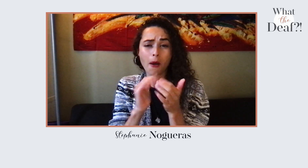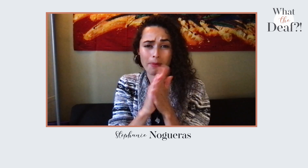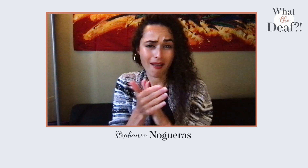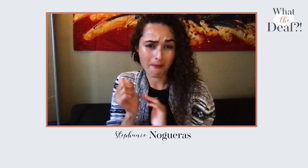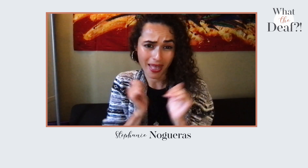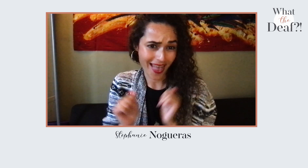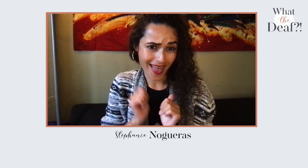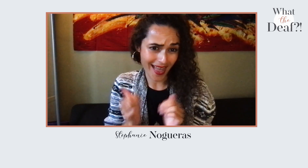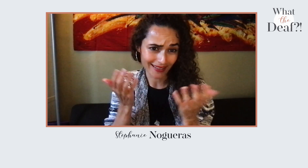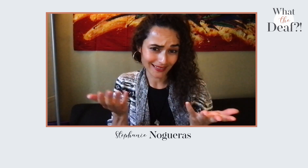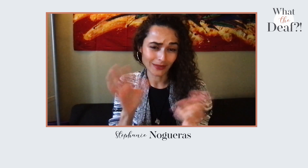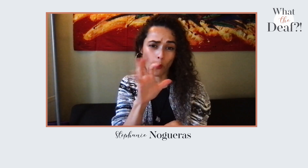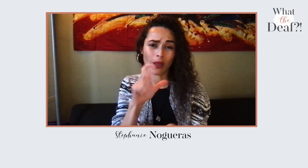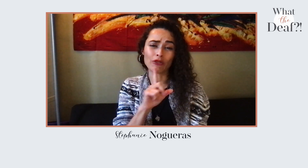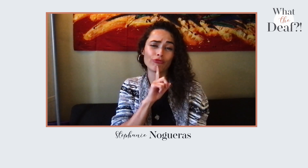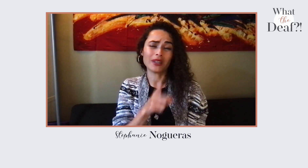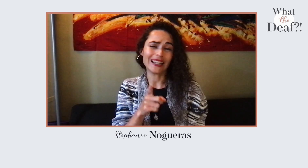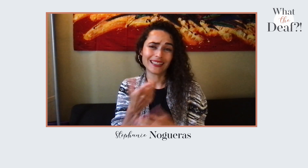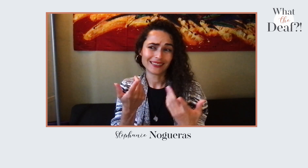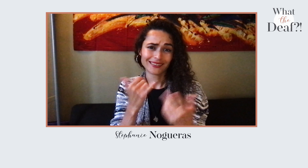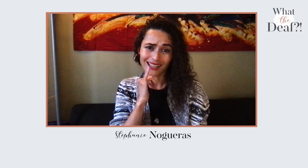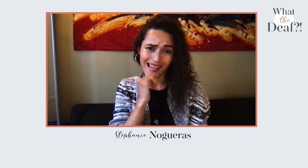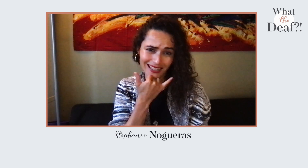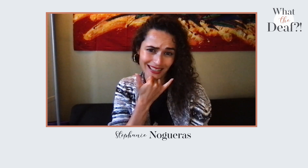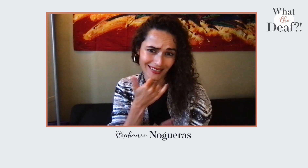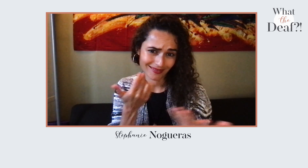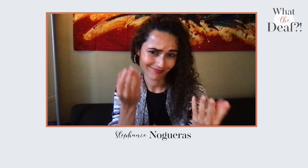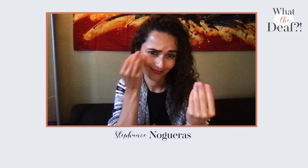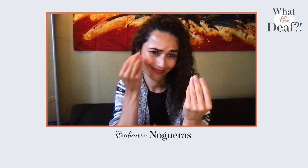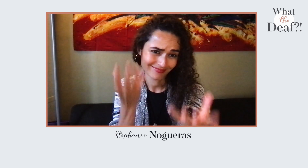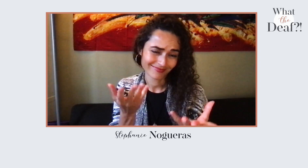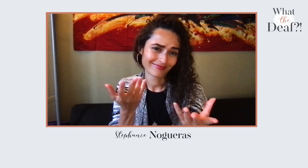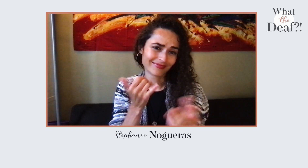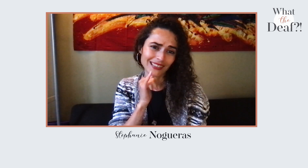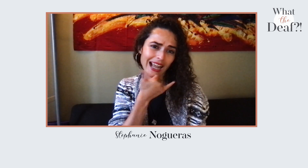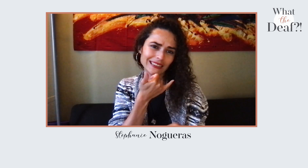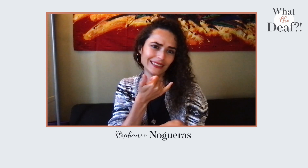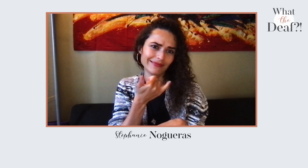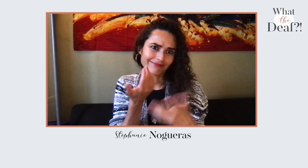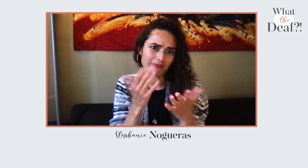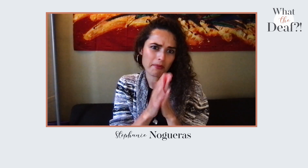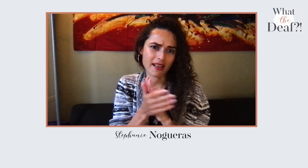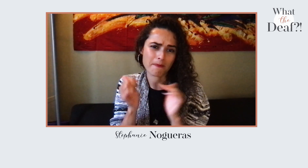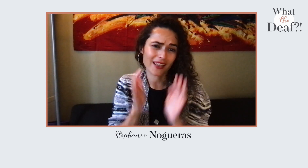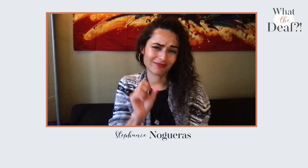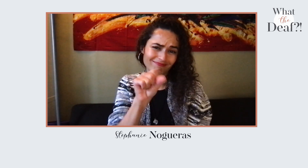So really, how I became an actress was honestly an accident. Just to let you know, it really was an accident.